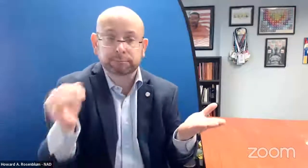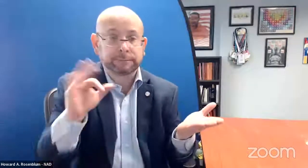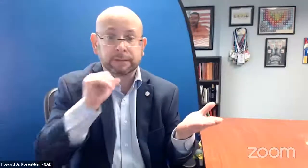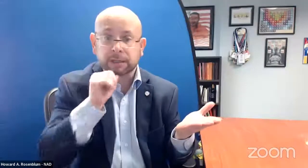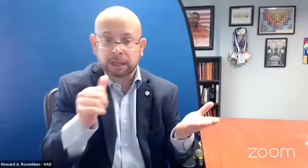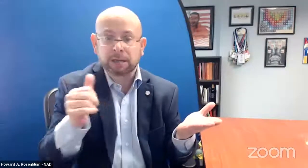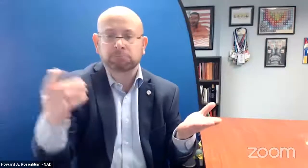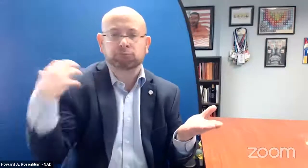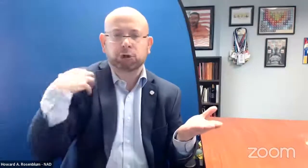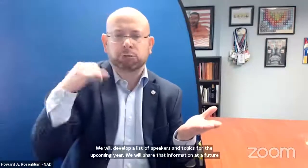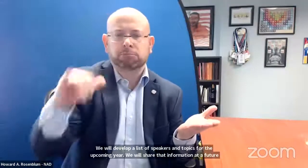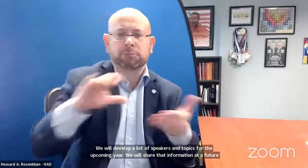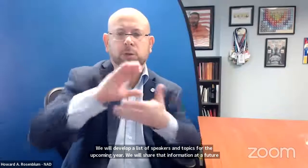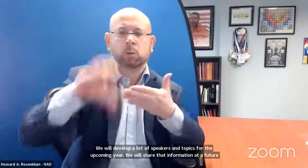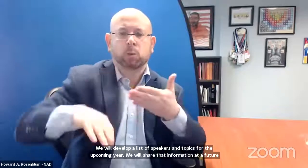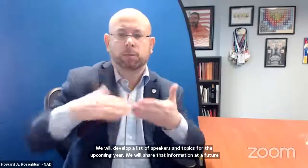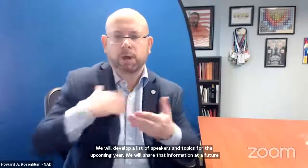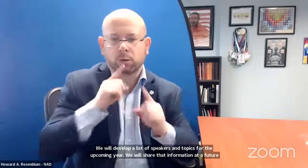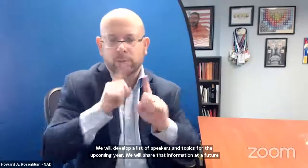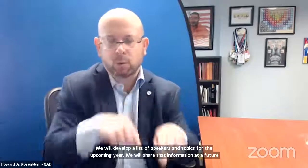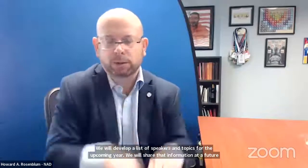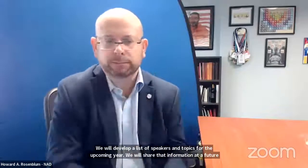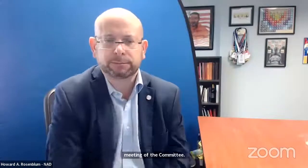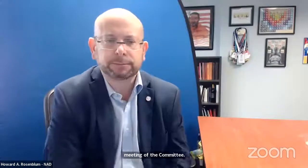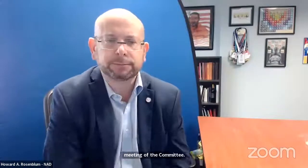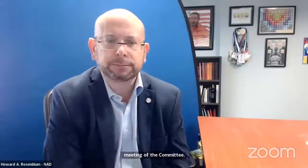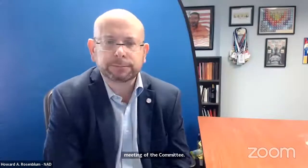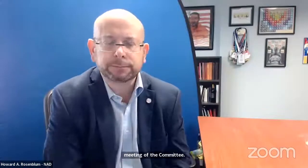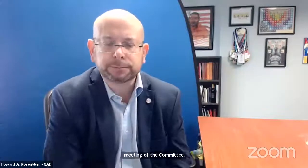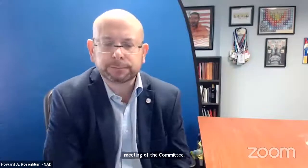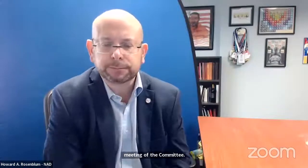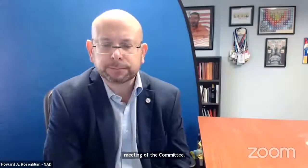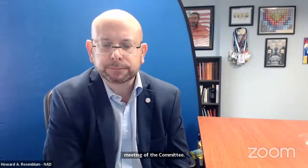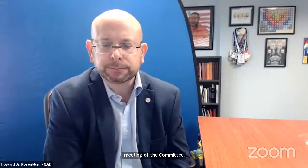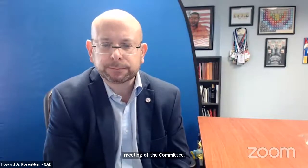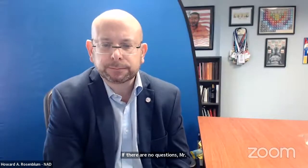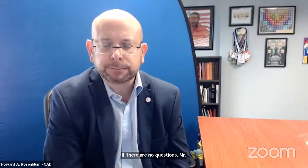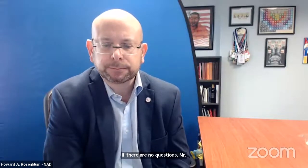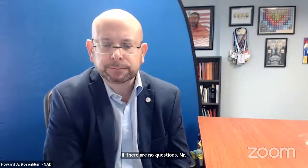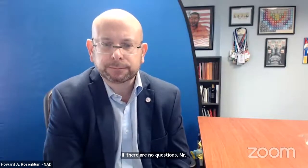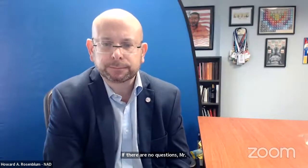If there are no questions, Mr. Chair, that concludes my report.